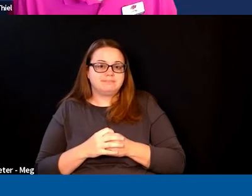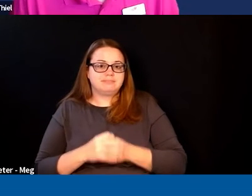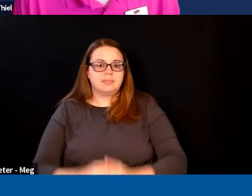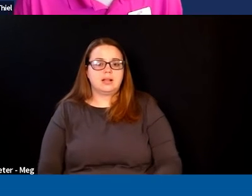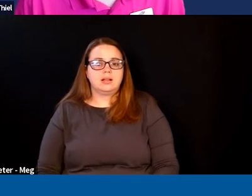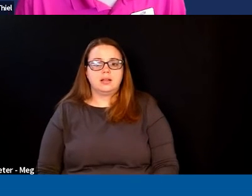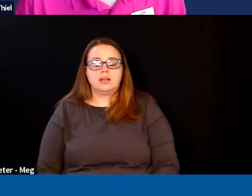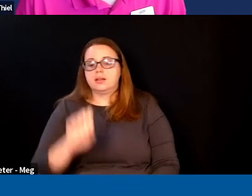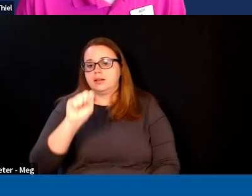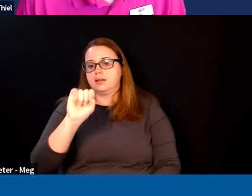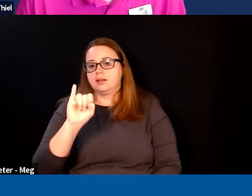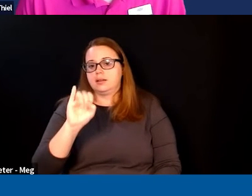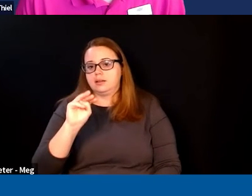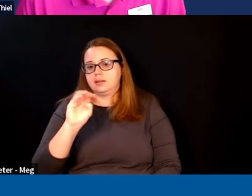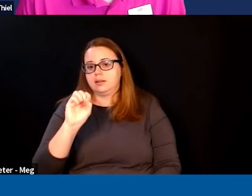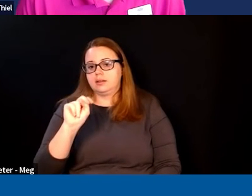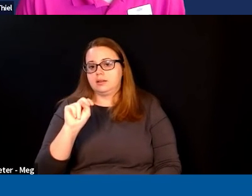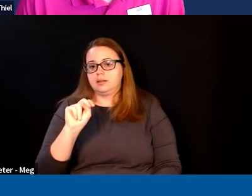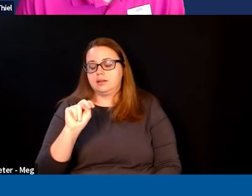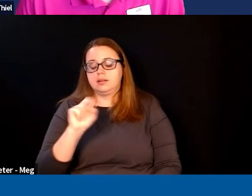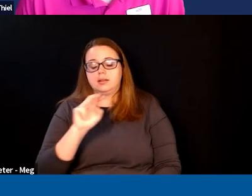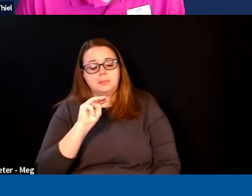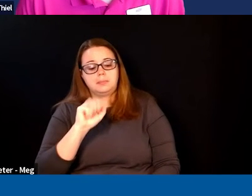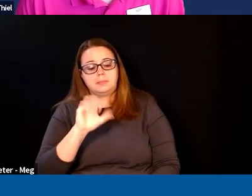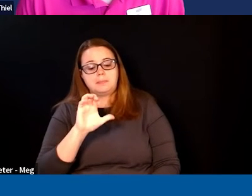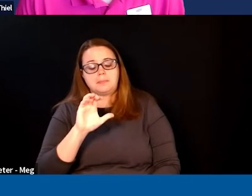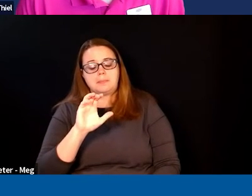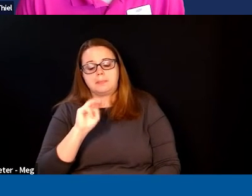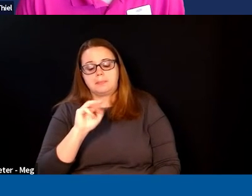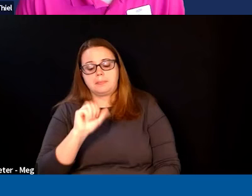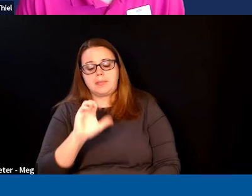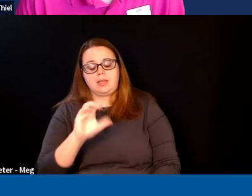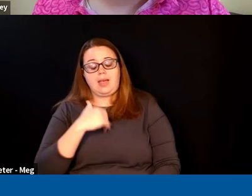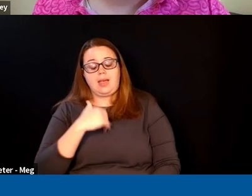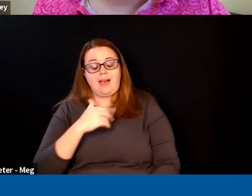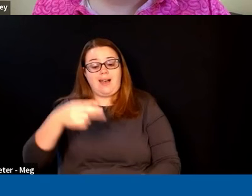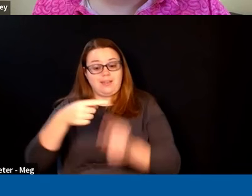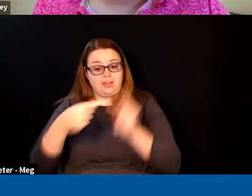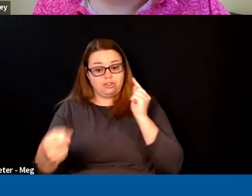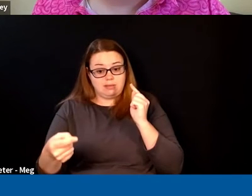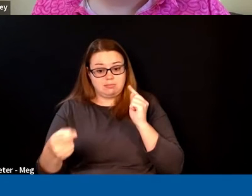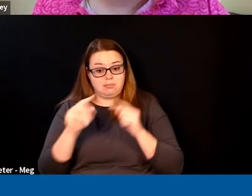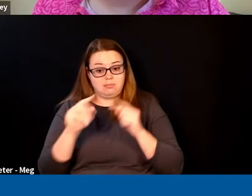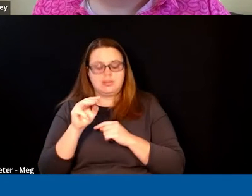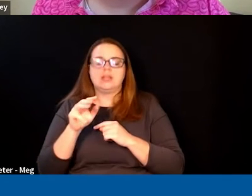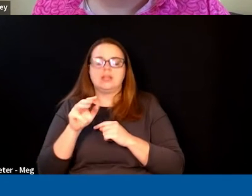Simon asks, does Mac have a high contrast mode as well? Yeah, sort of.